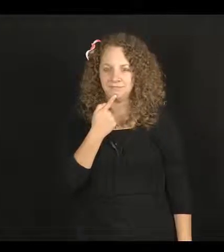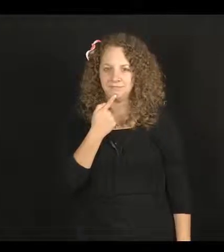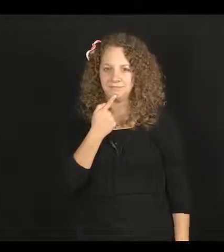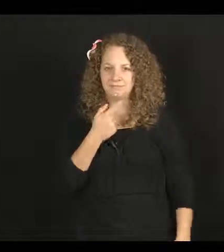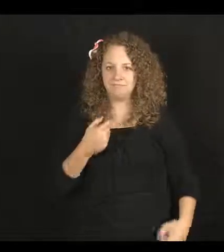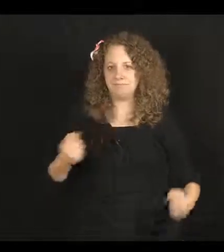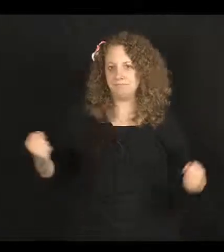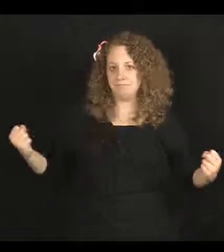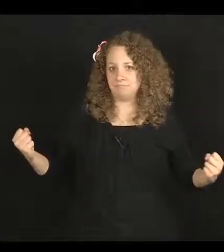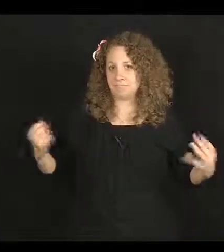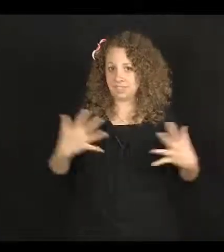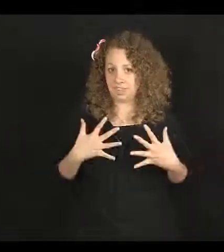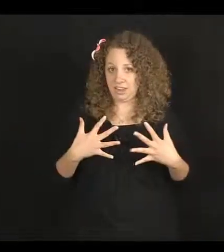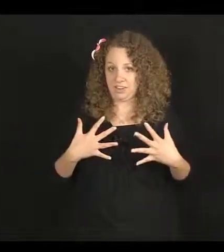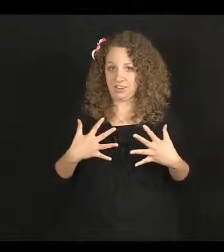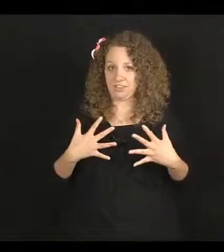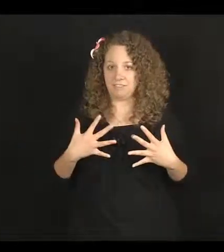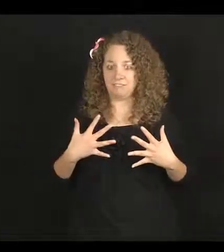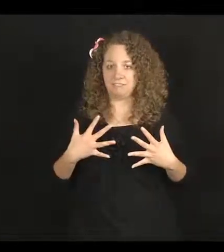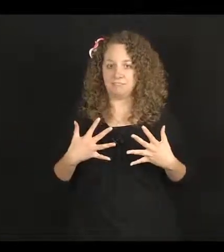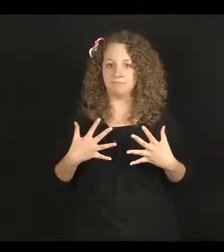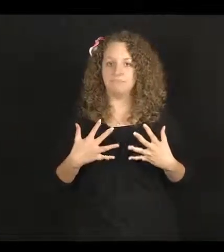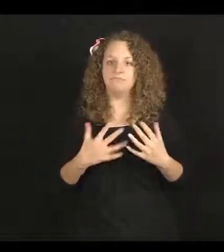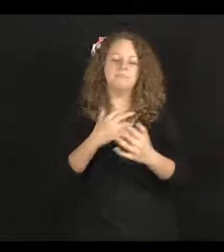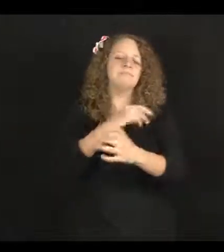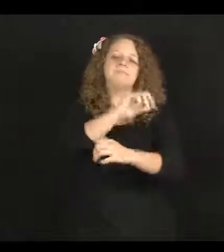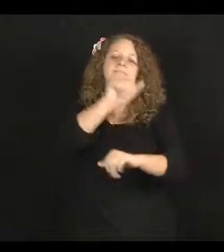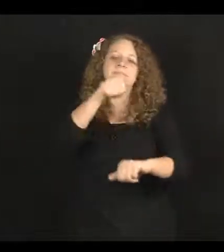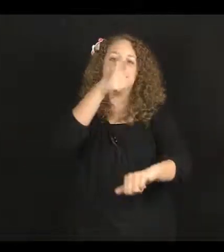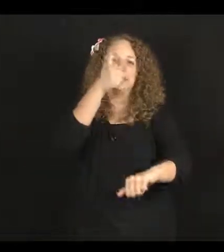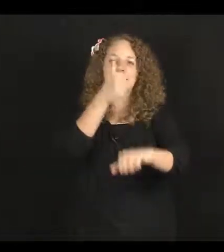SCARED SET-UP